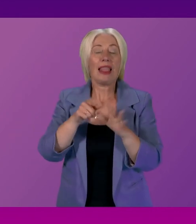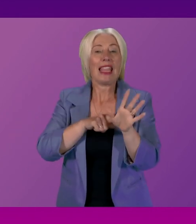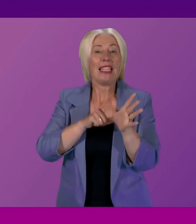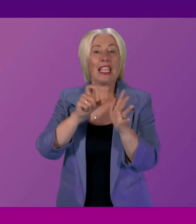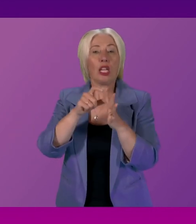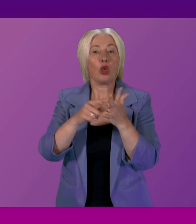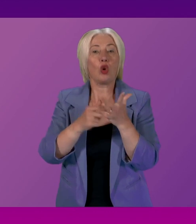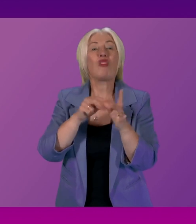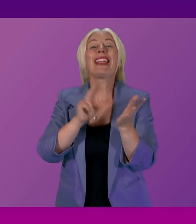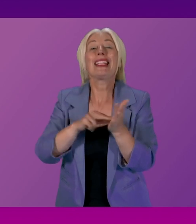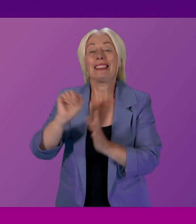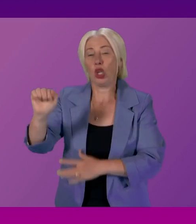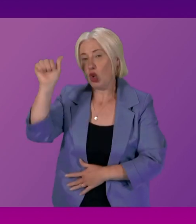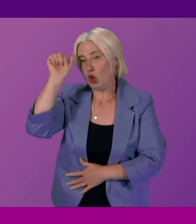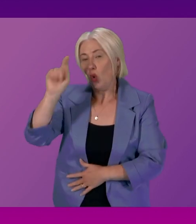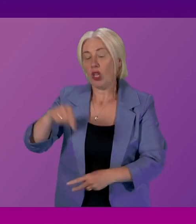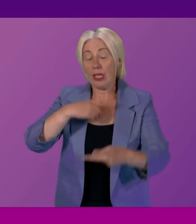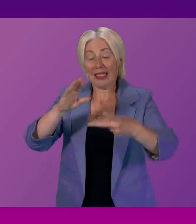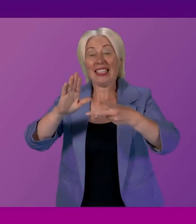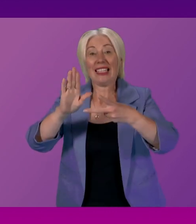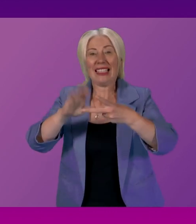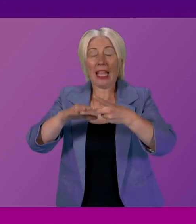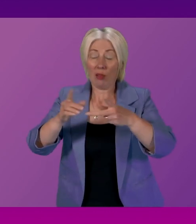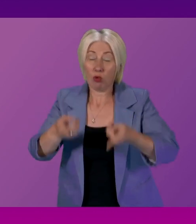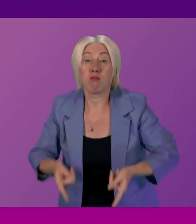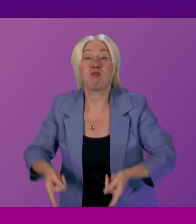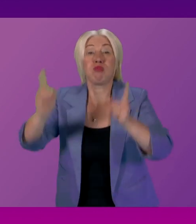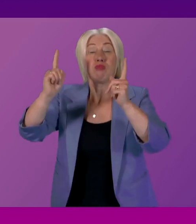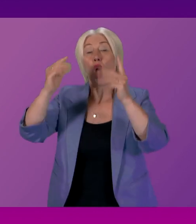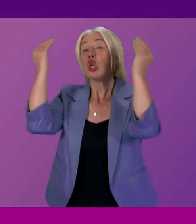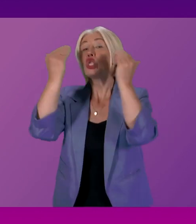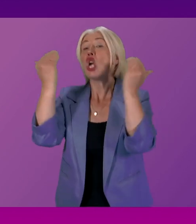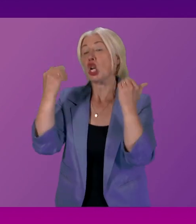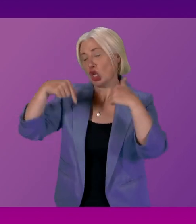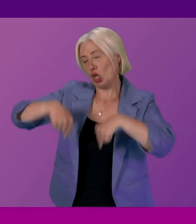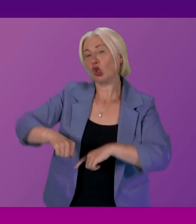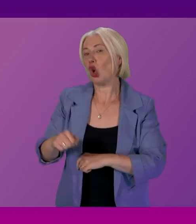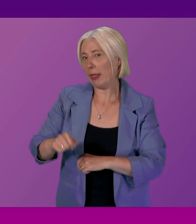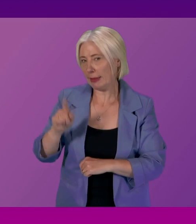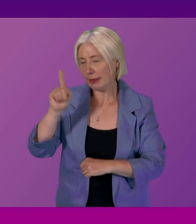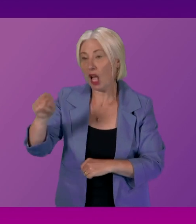be aware is Scotland’s second most senior judge, as part of her review and report into